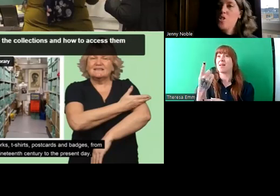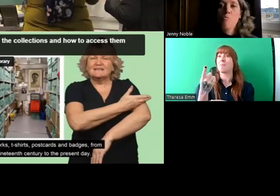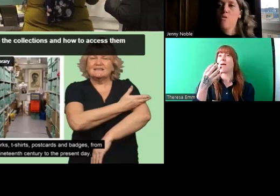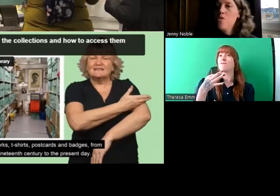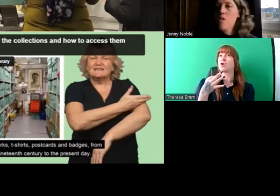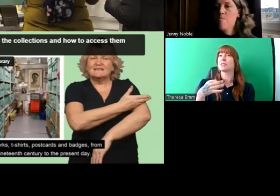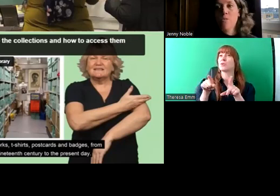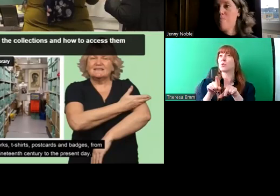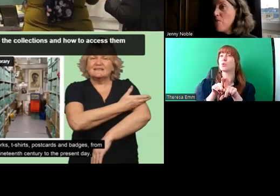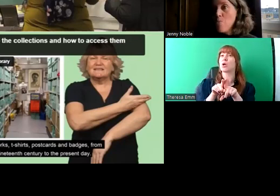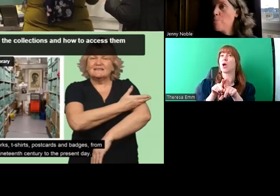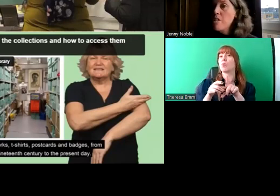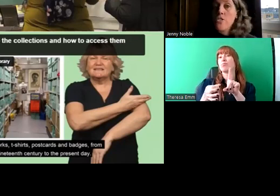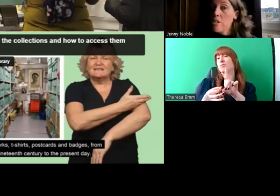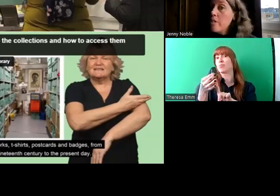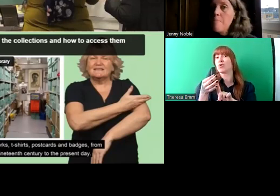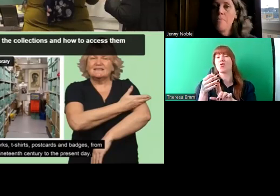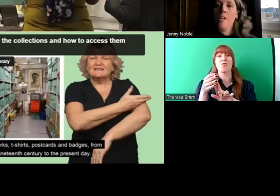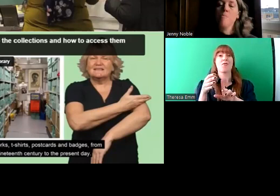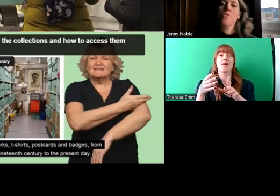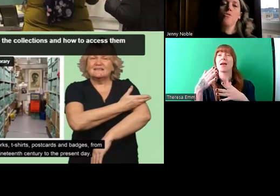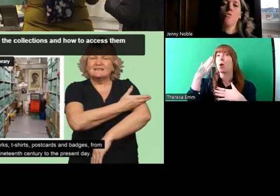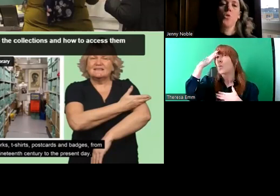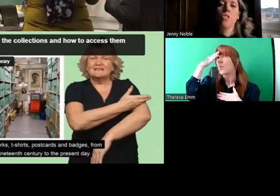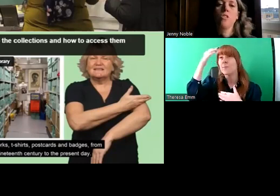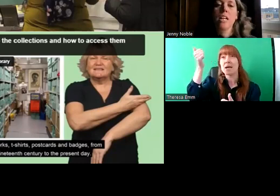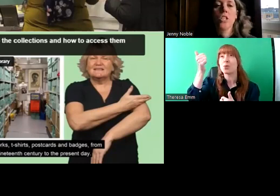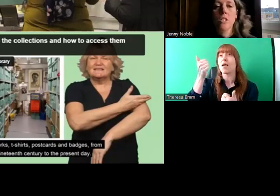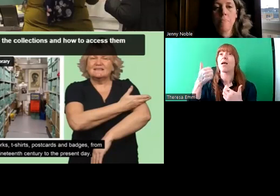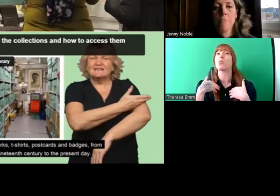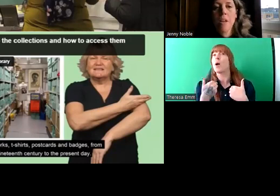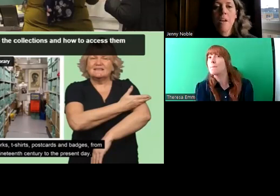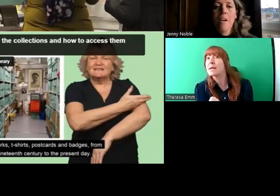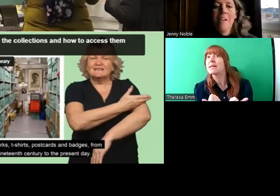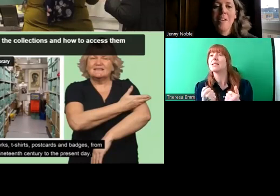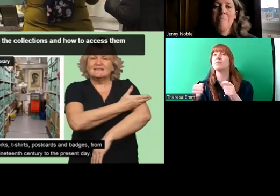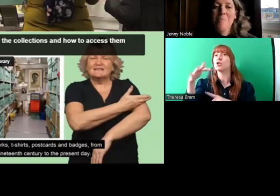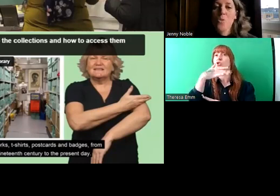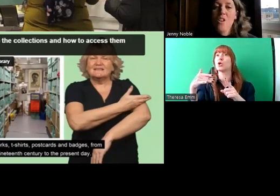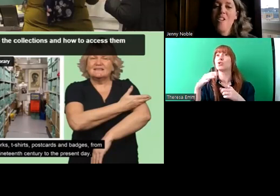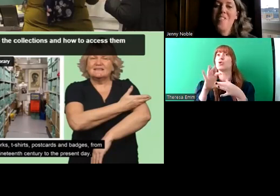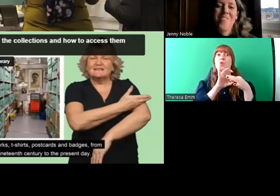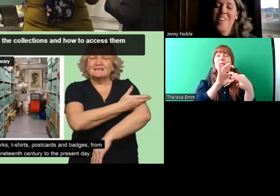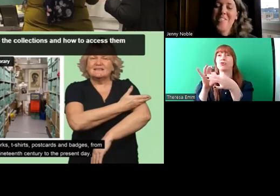just improve their health and well-being generally through sort of social interactions. So, yeah,